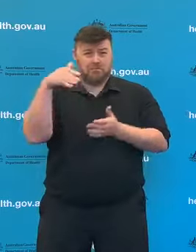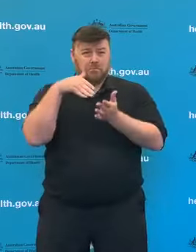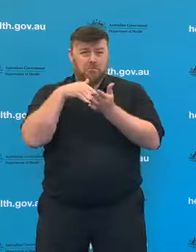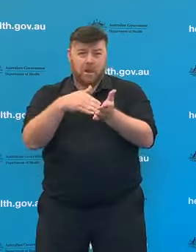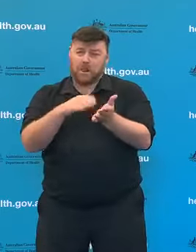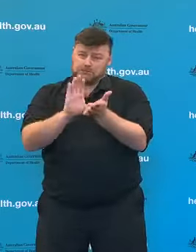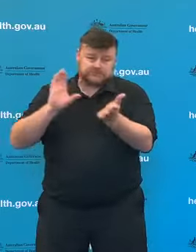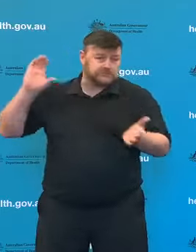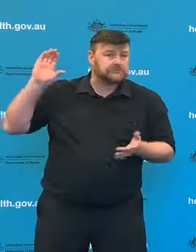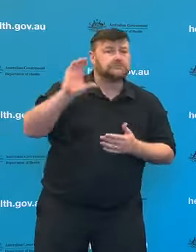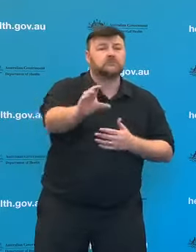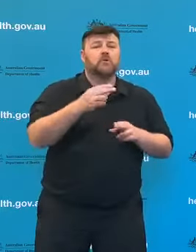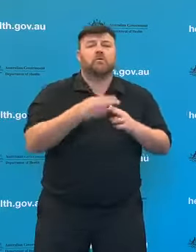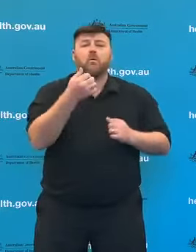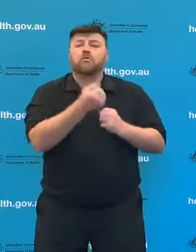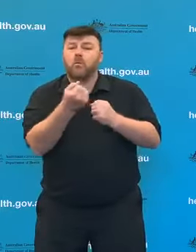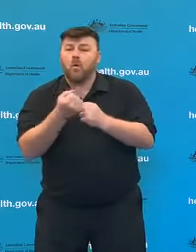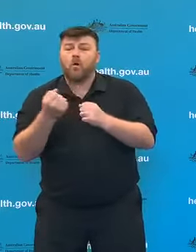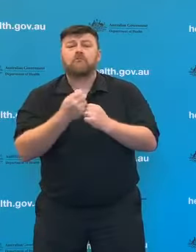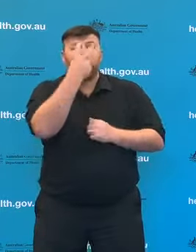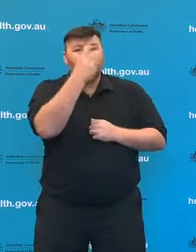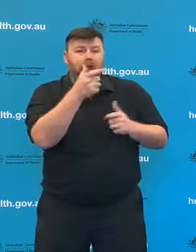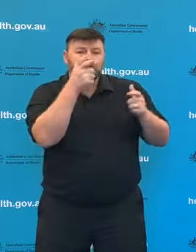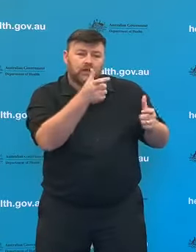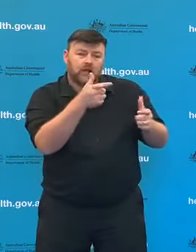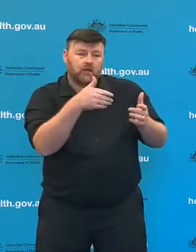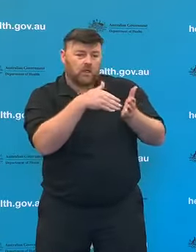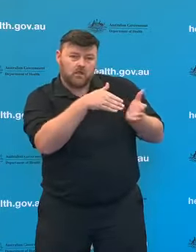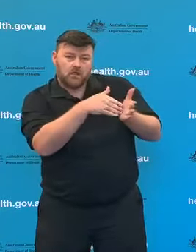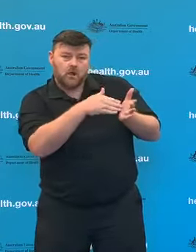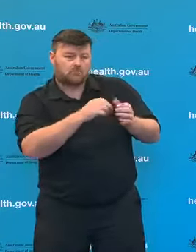support for the aged care sector's response to COVID-19.